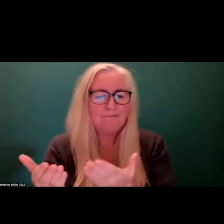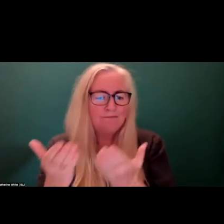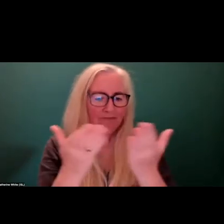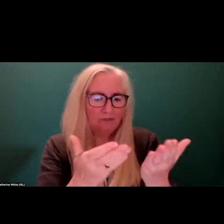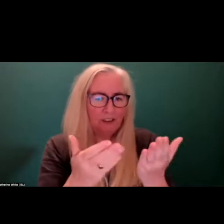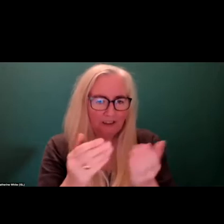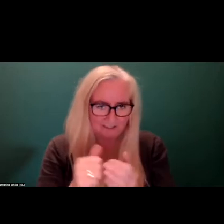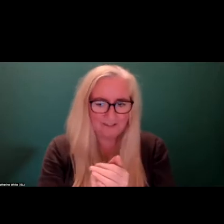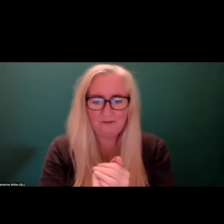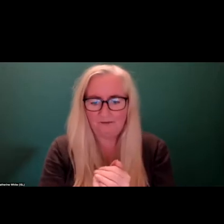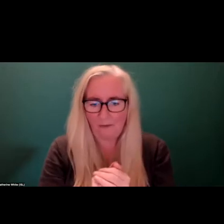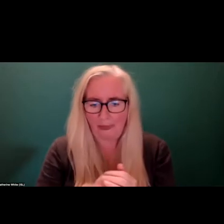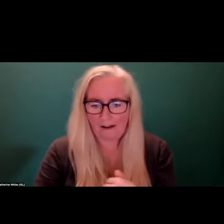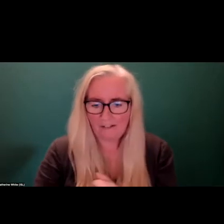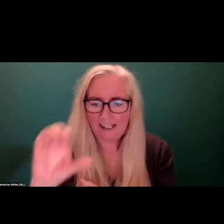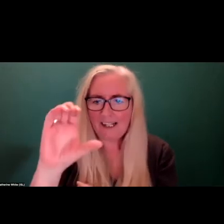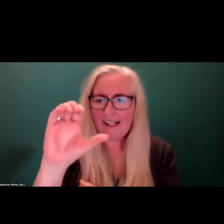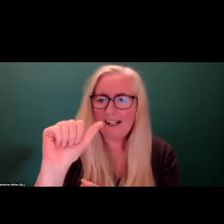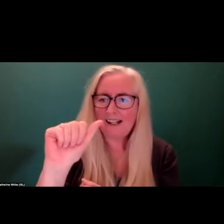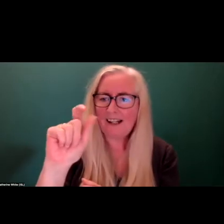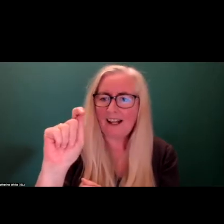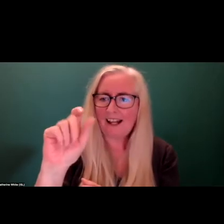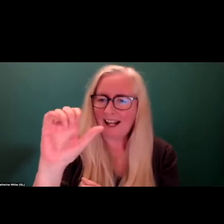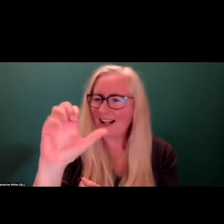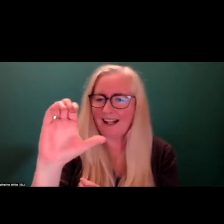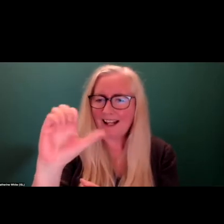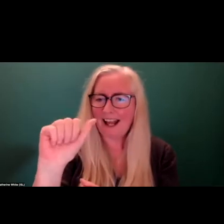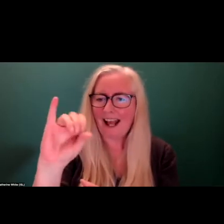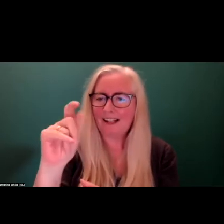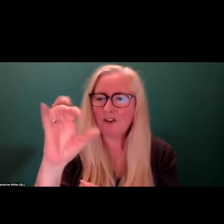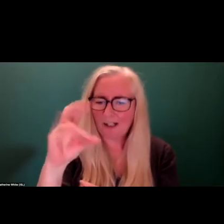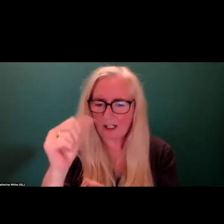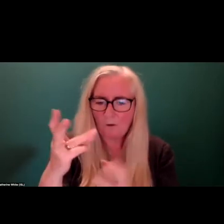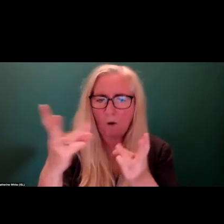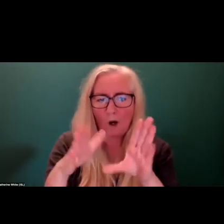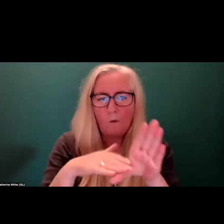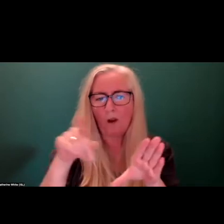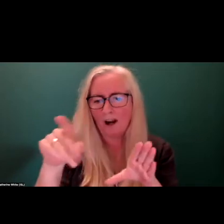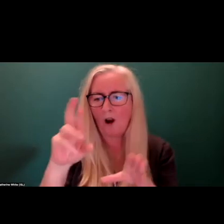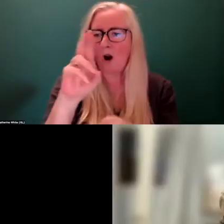I'm now going to pass you over to Caitriona Shaffrey. I've had the pleasure of working with Caitriona for a number of years on the